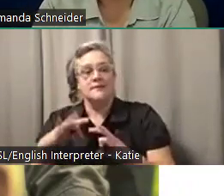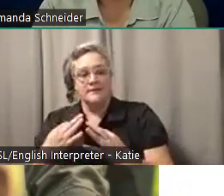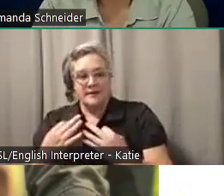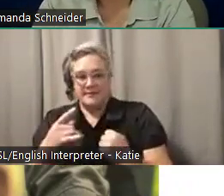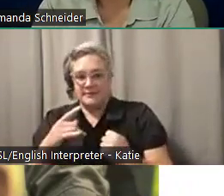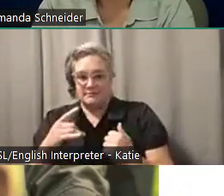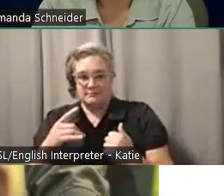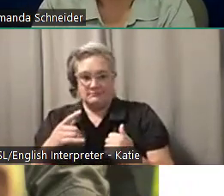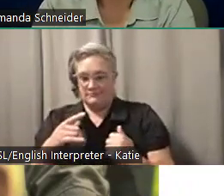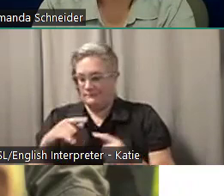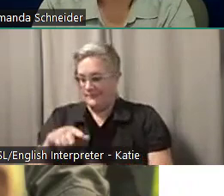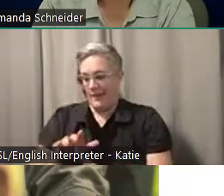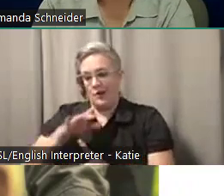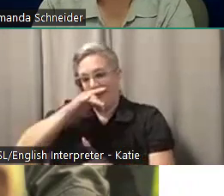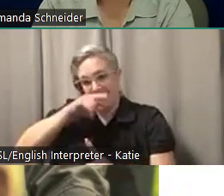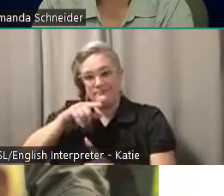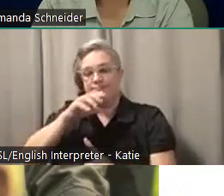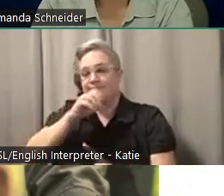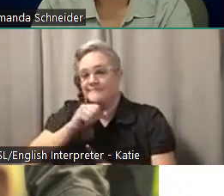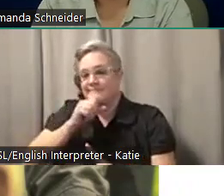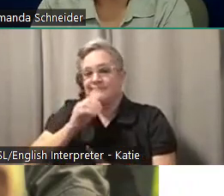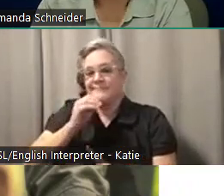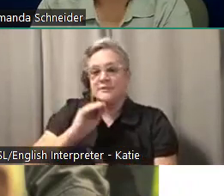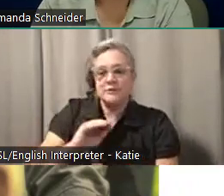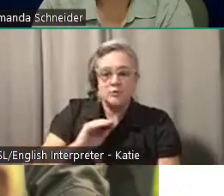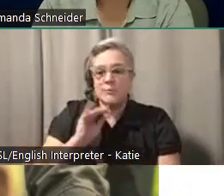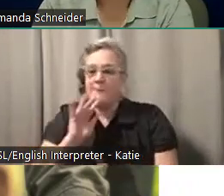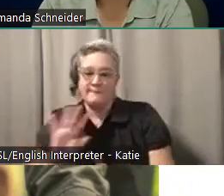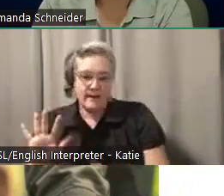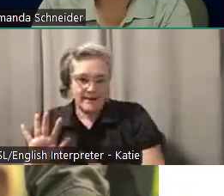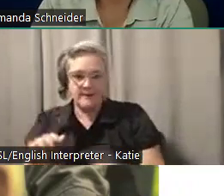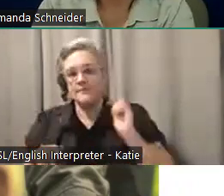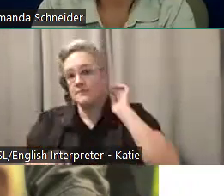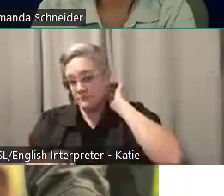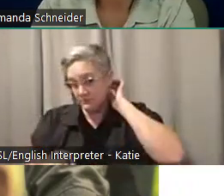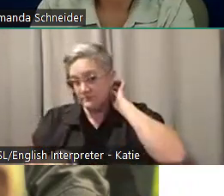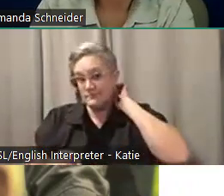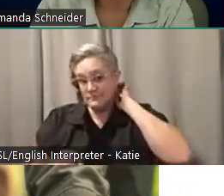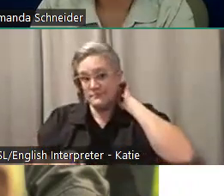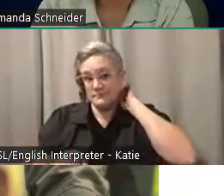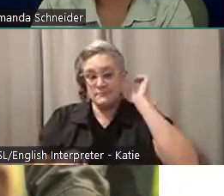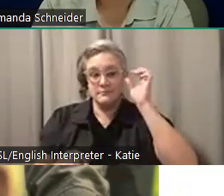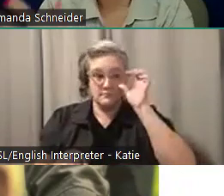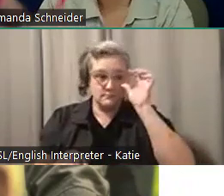are ages 0 to 5, And it's a great way to, again, experience a book, but